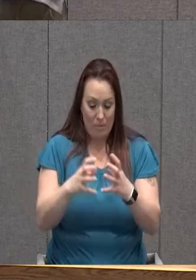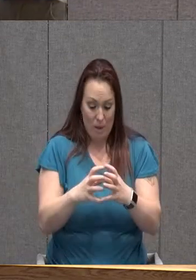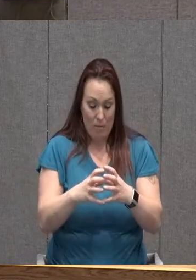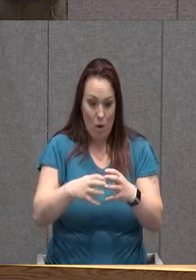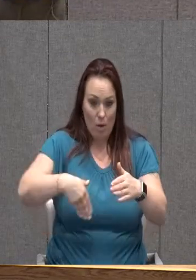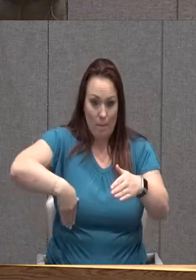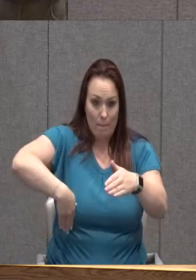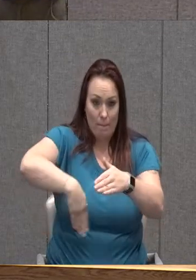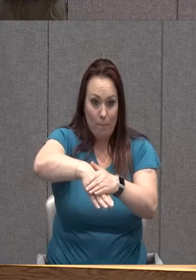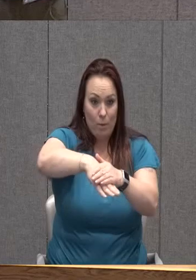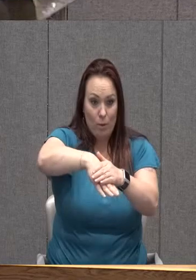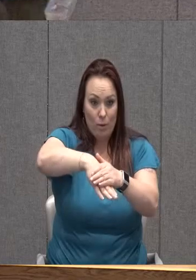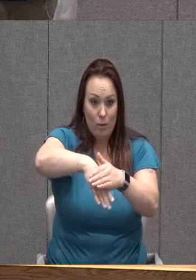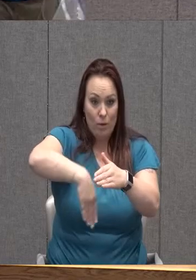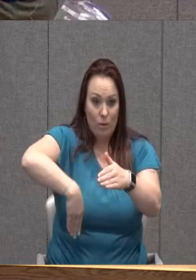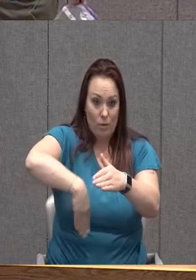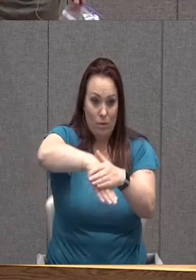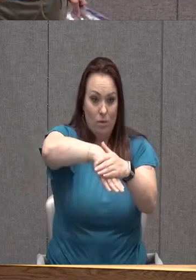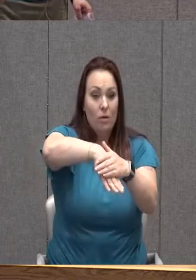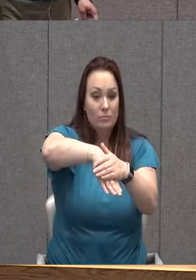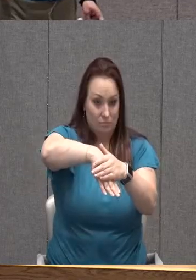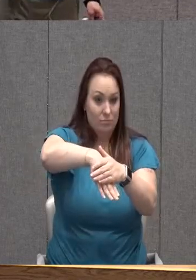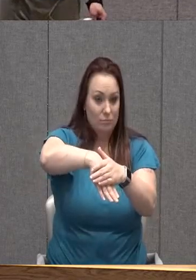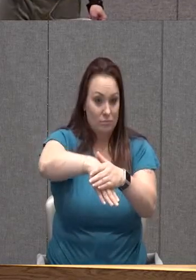(in foreign language)